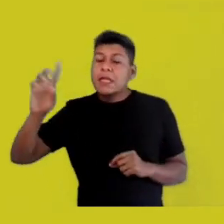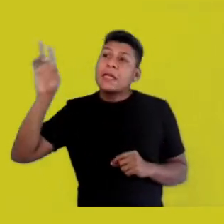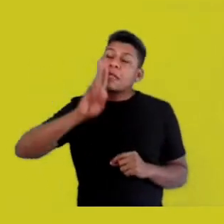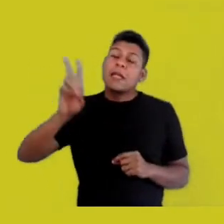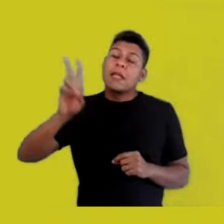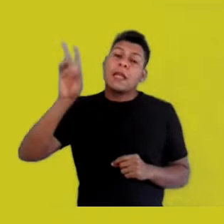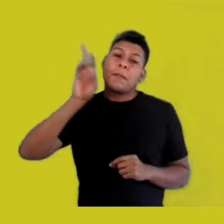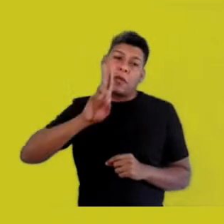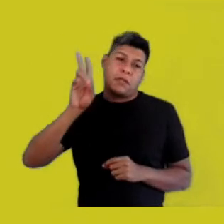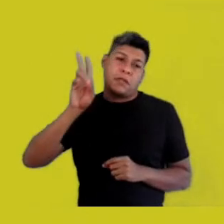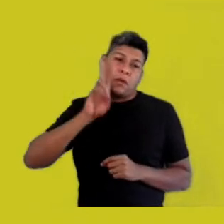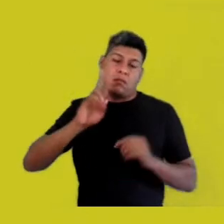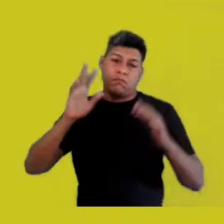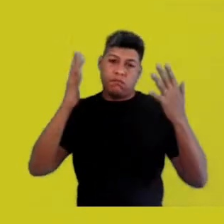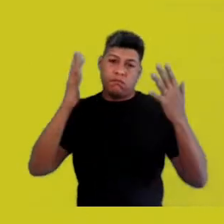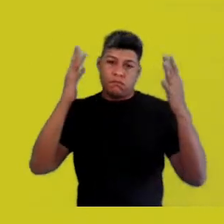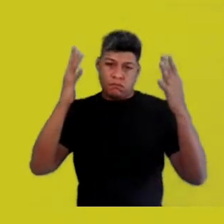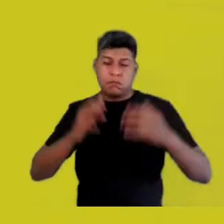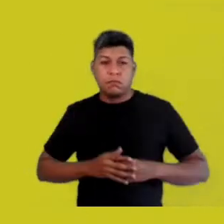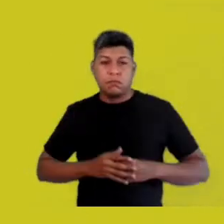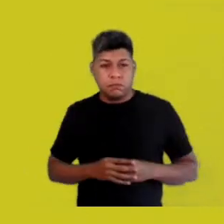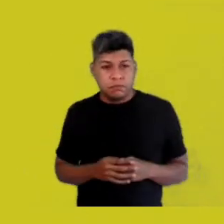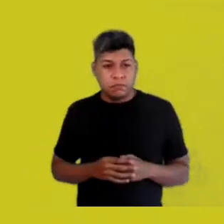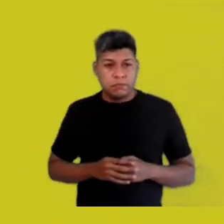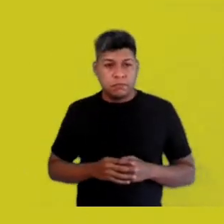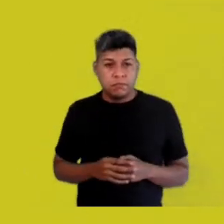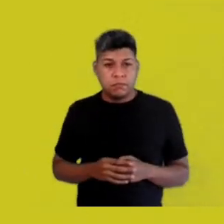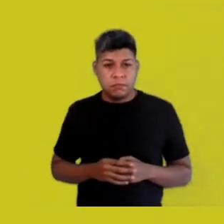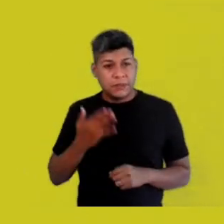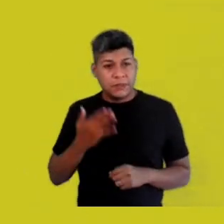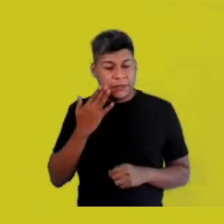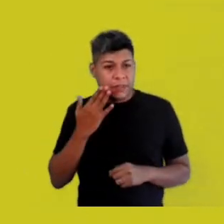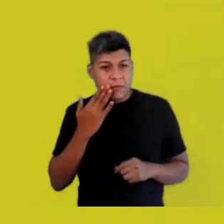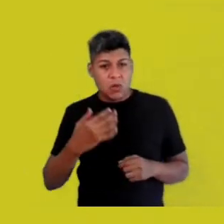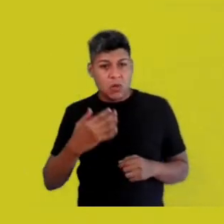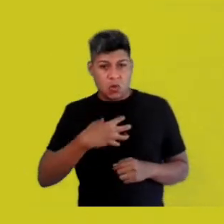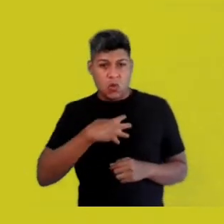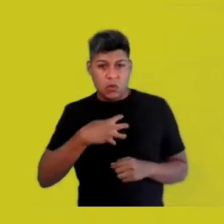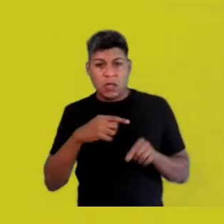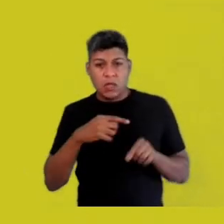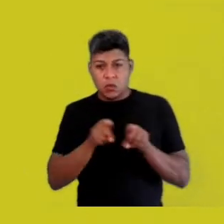so bear in mind this context in this invitation.